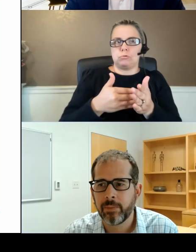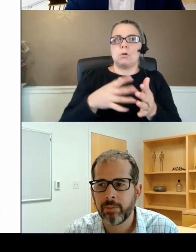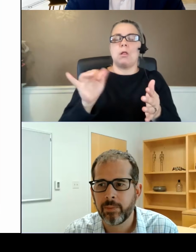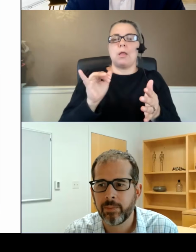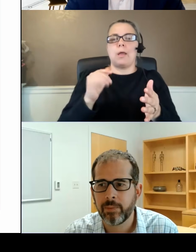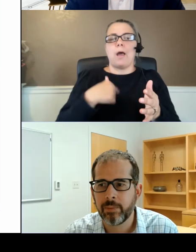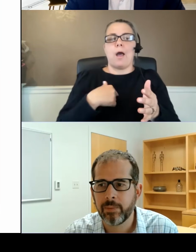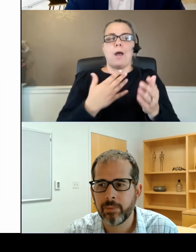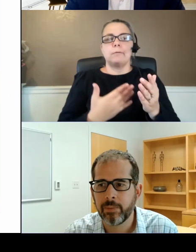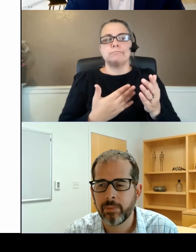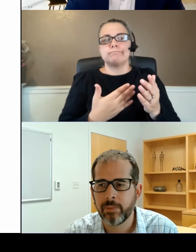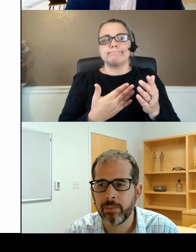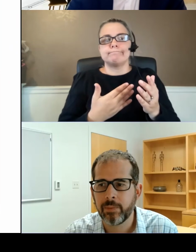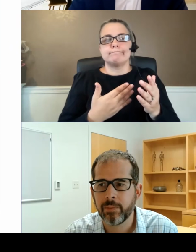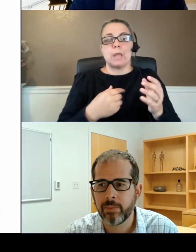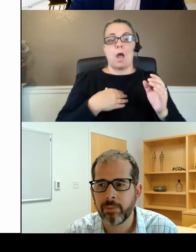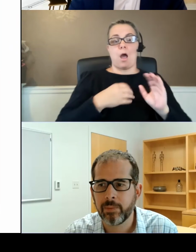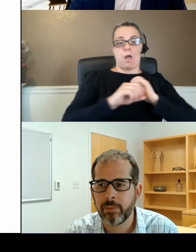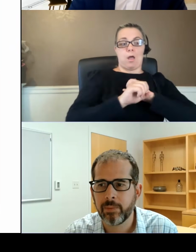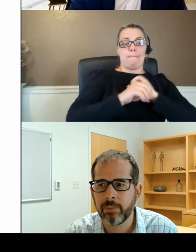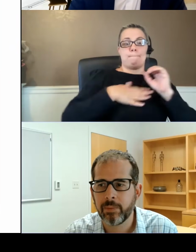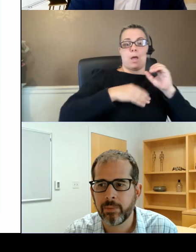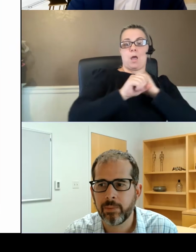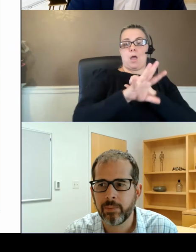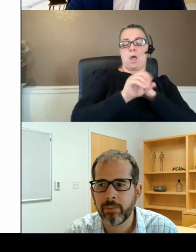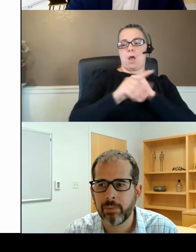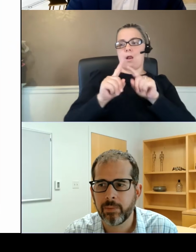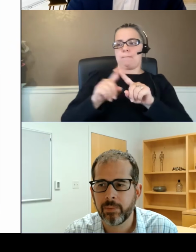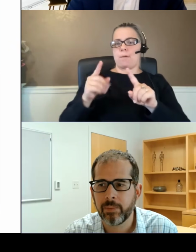but my vendor's the one responsible, then I have a valid counter claim against my vendor because they